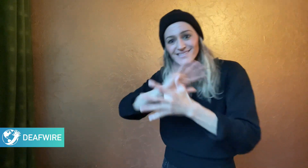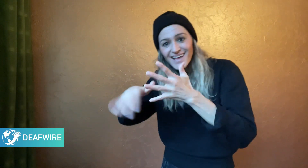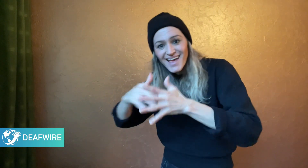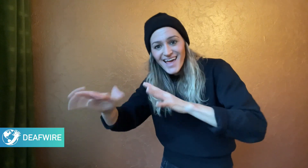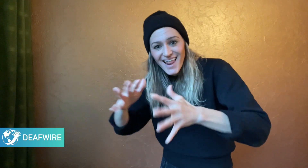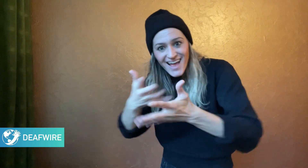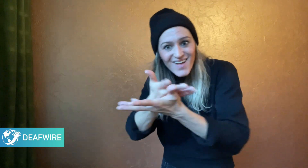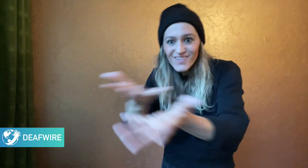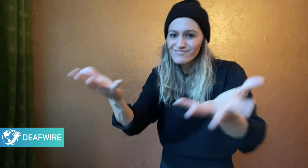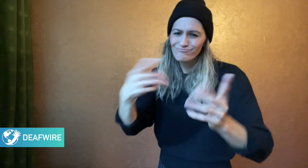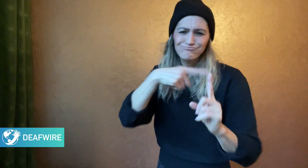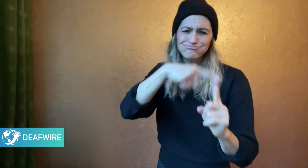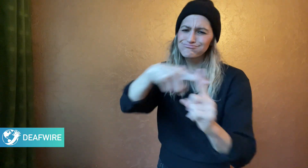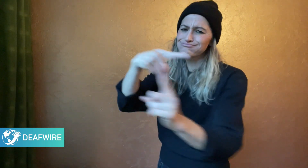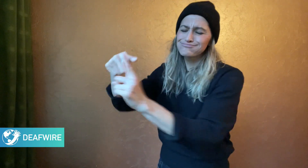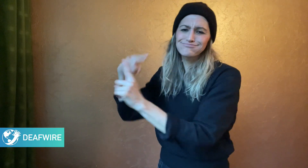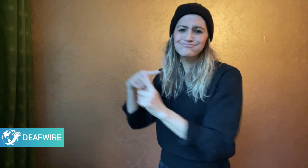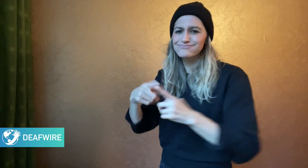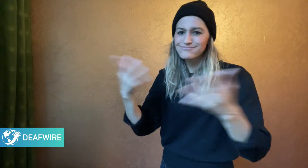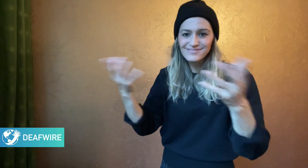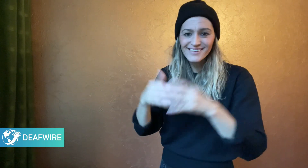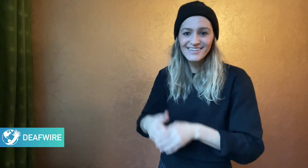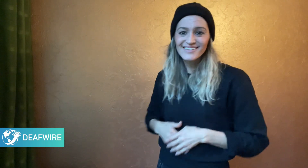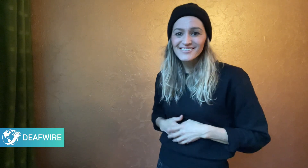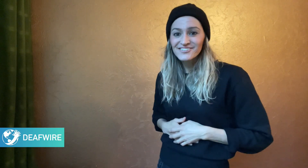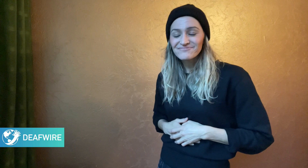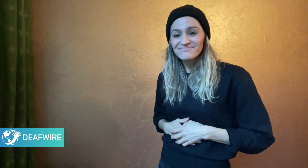and sign language!